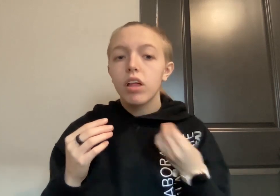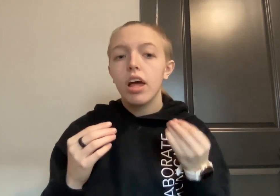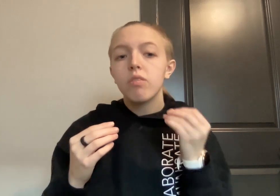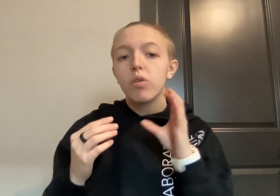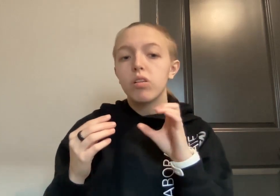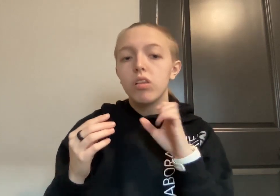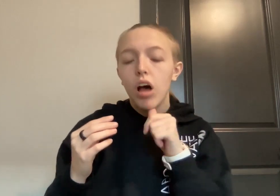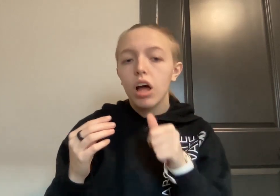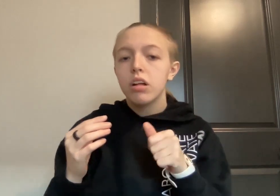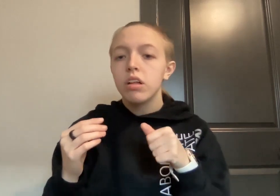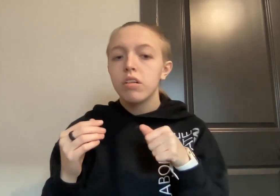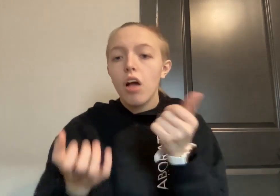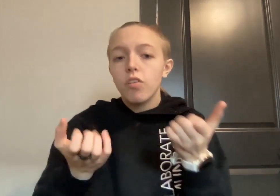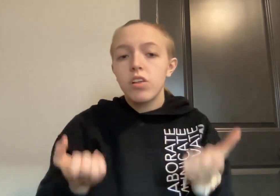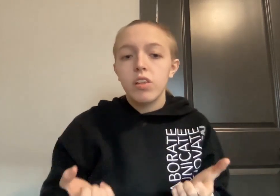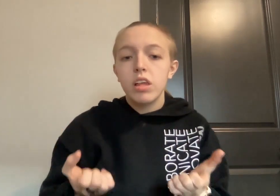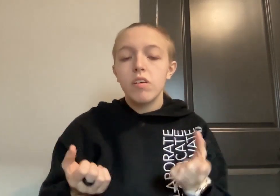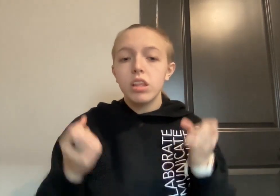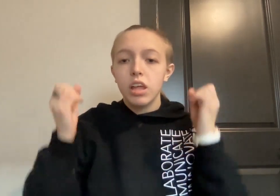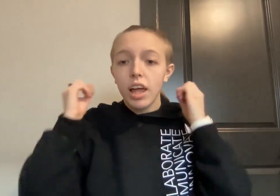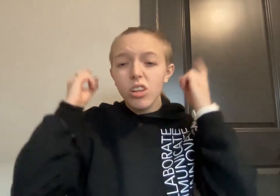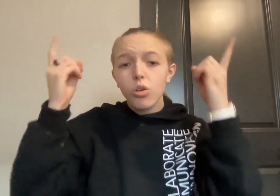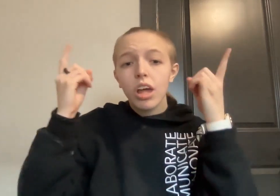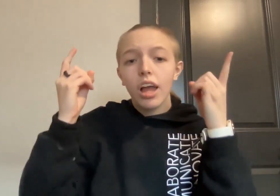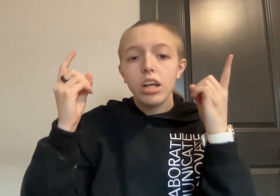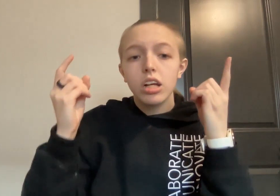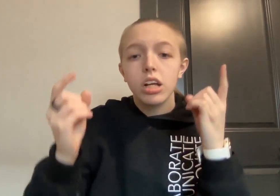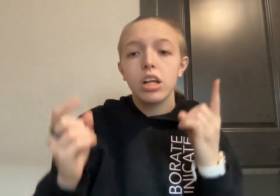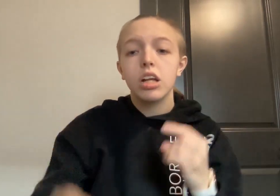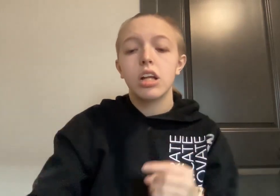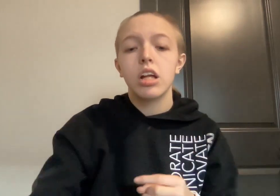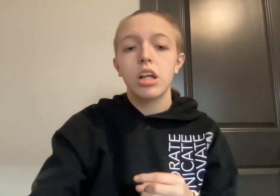and were not receiving education that they needed